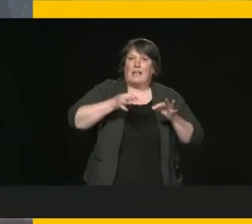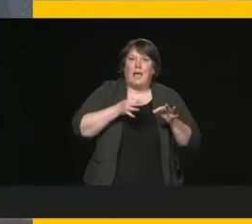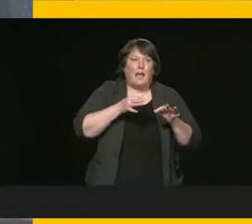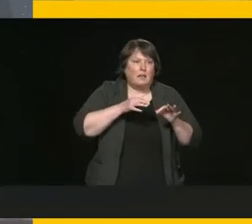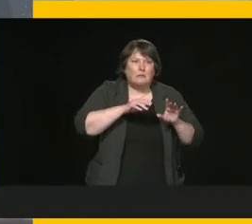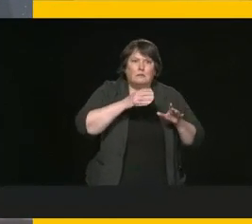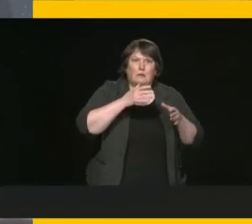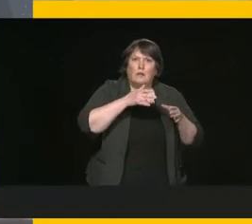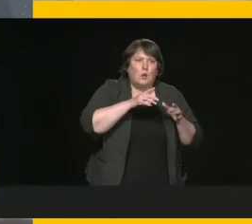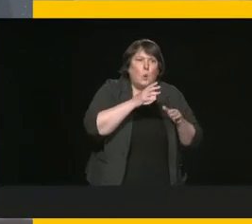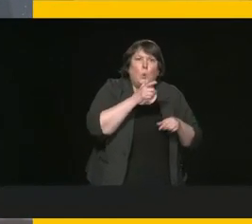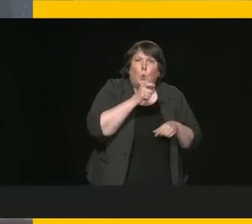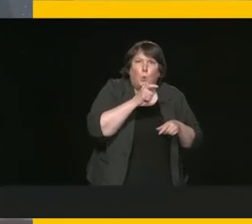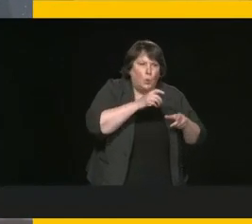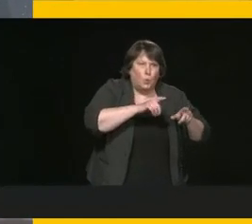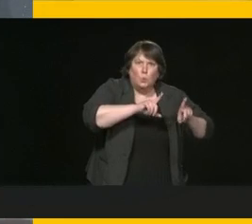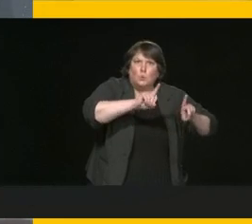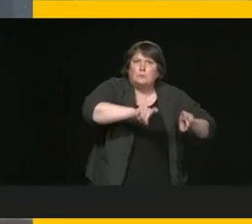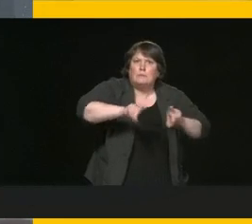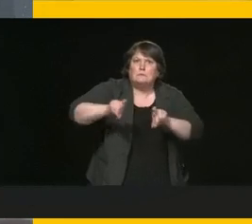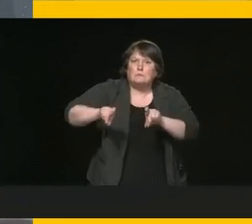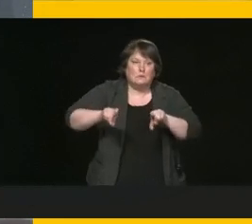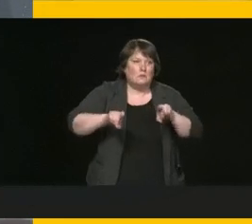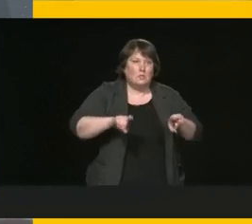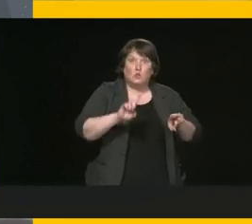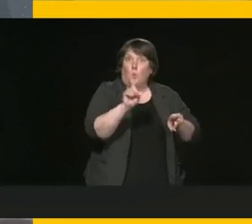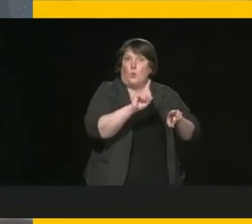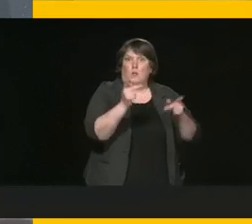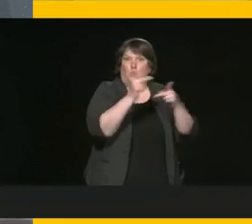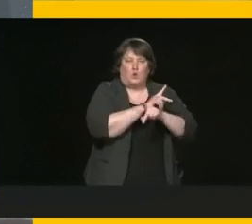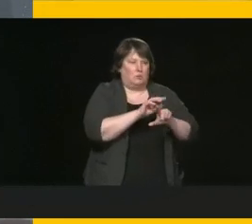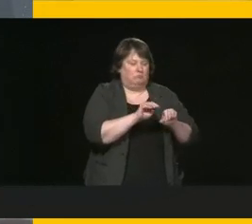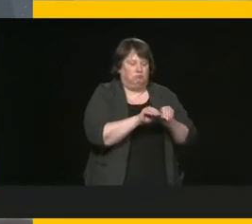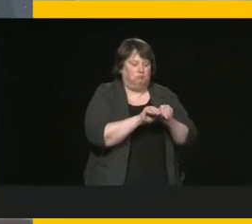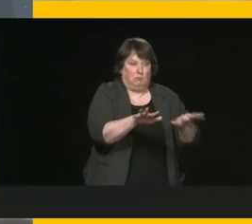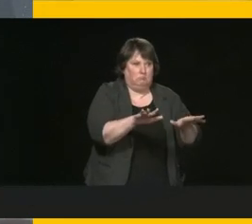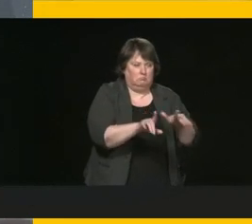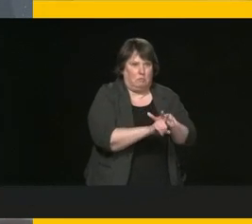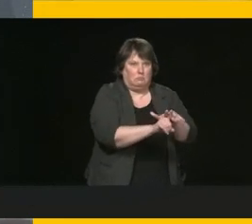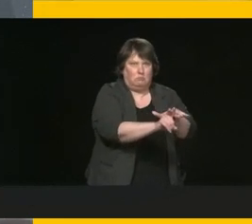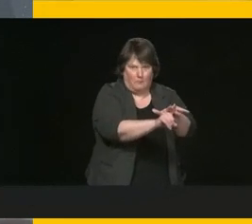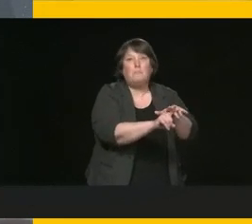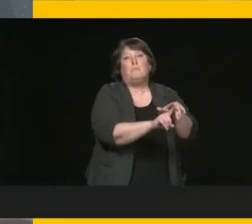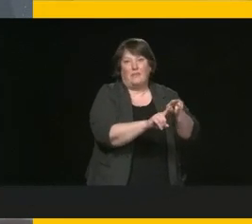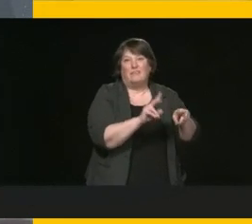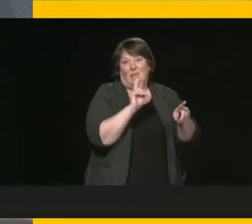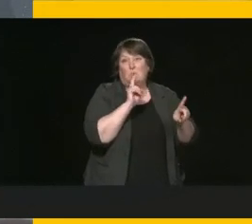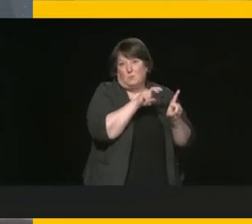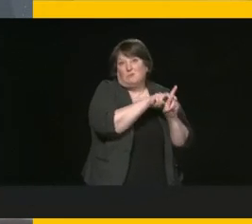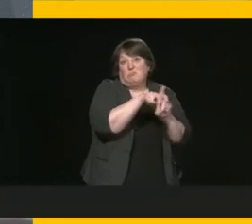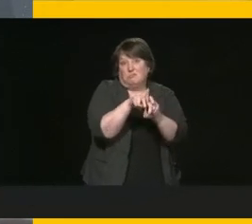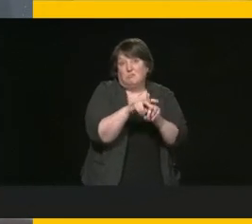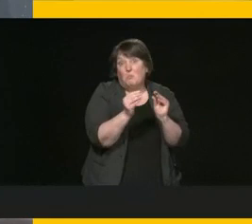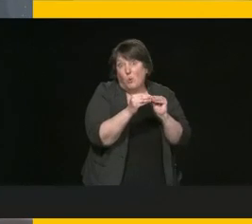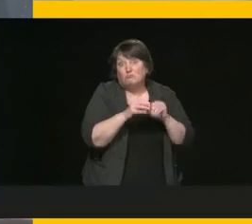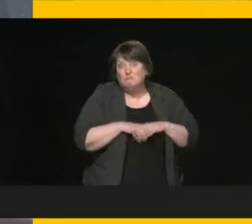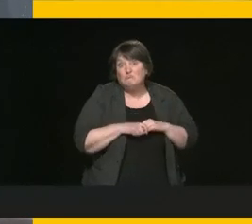TARGETING THE TESTING. OBVIOUSLY, TARGETING SITUATIONS